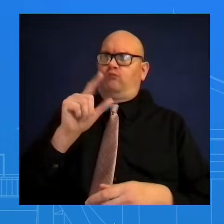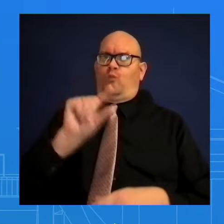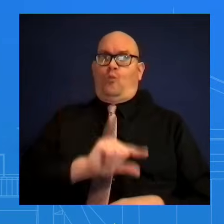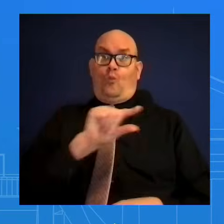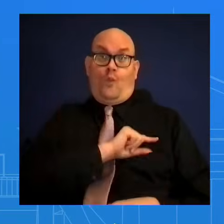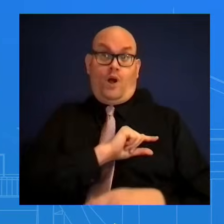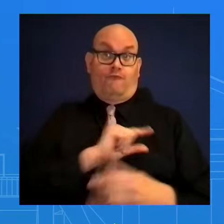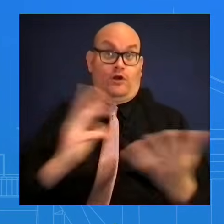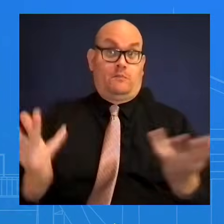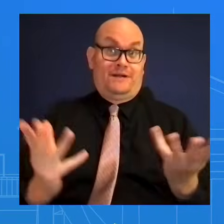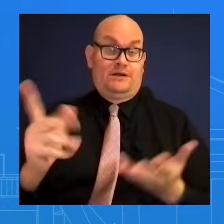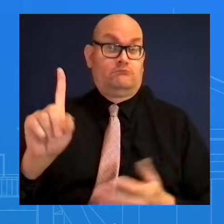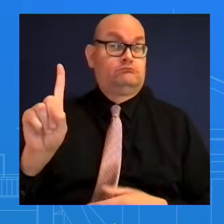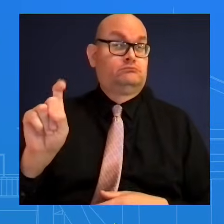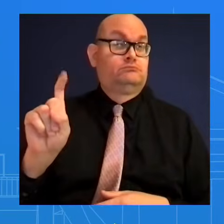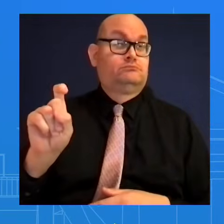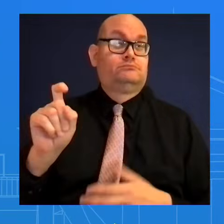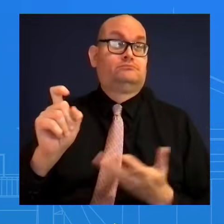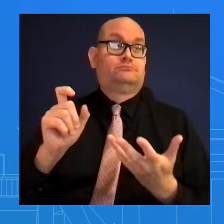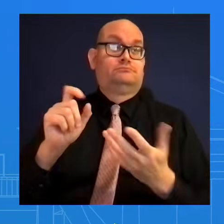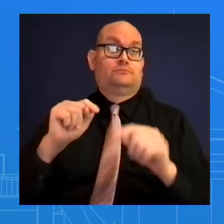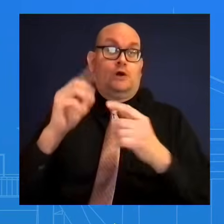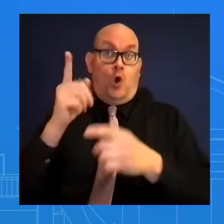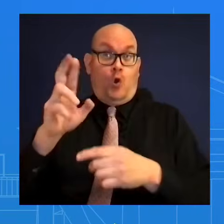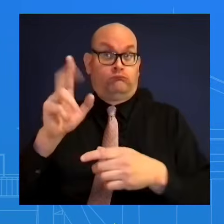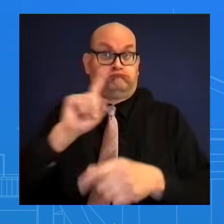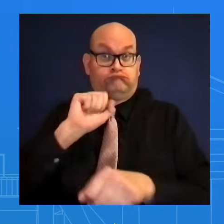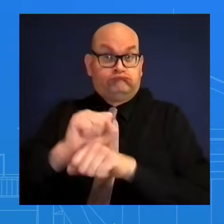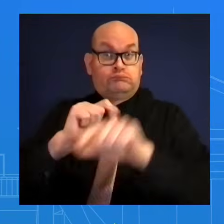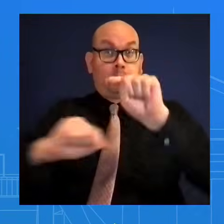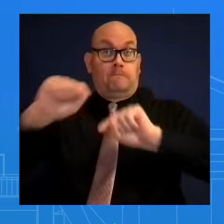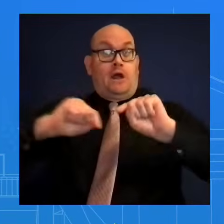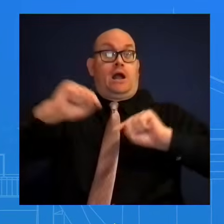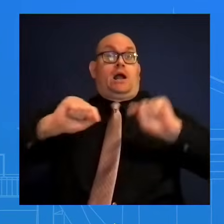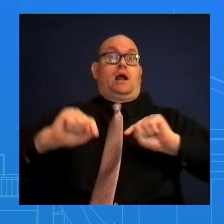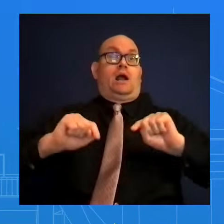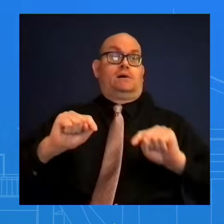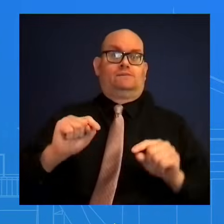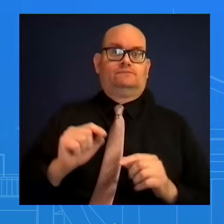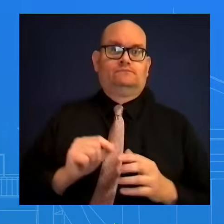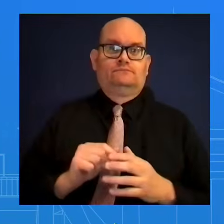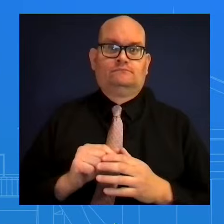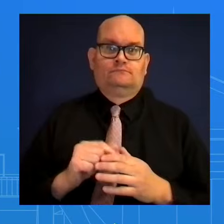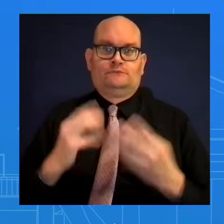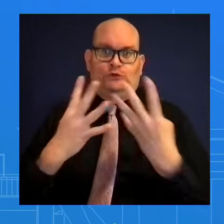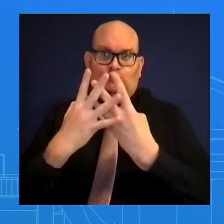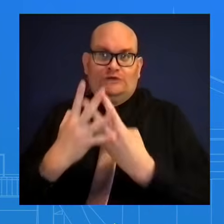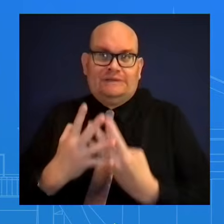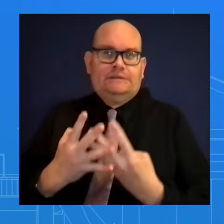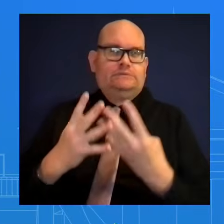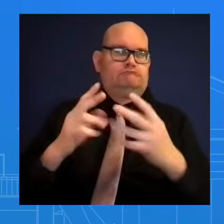You are aware of this. You have experienced this. We have talked to you outside of this briefing room multiple times about this.